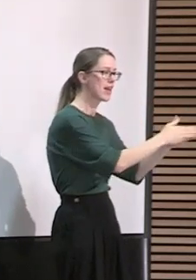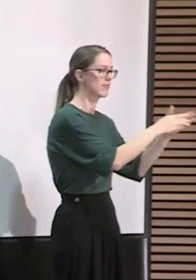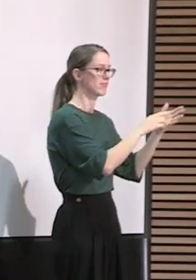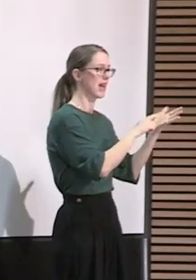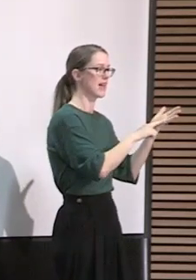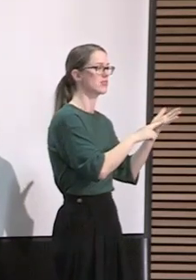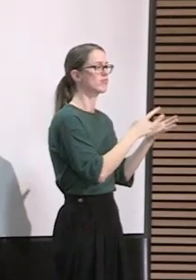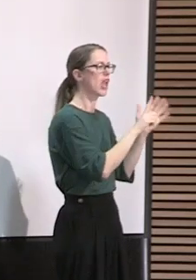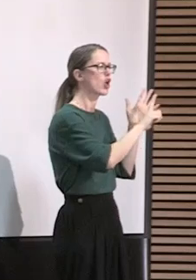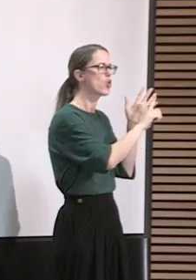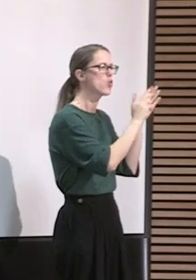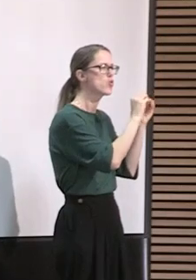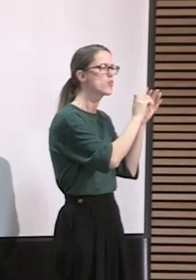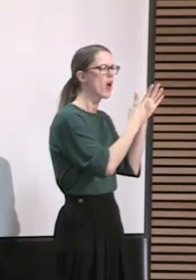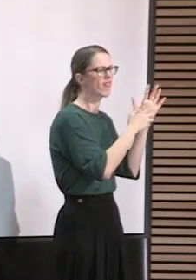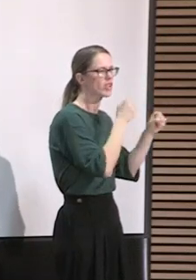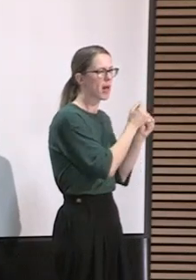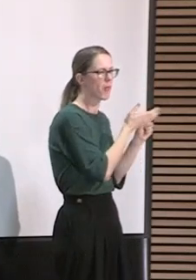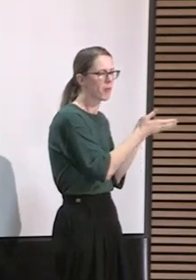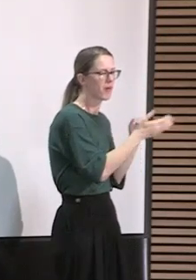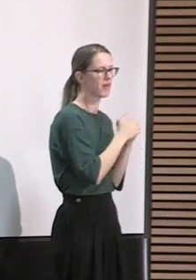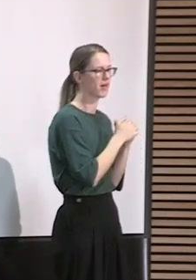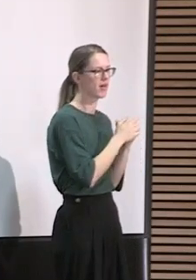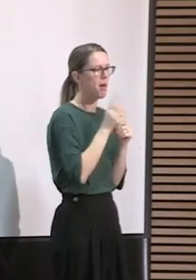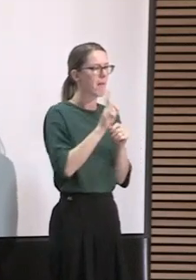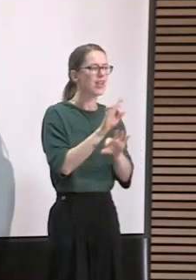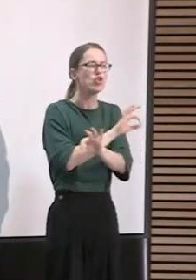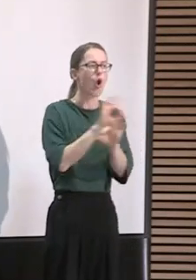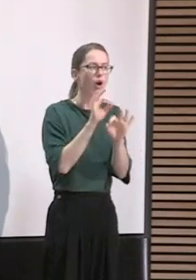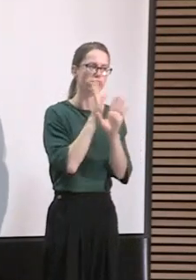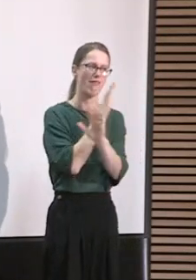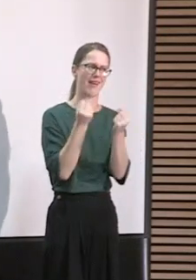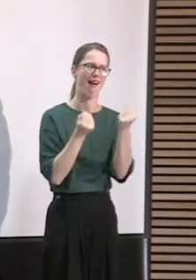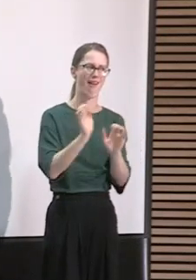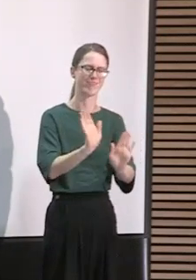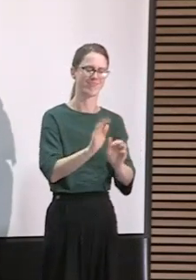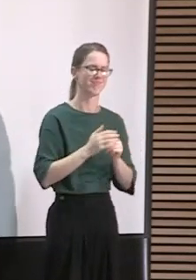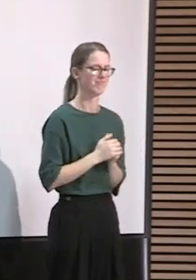public, so that'll include bus, trains, taxis, ferries